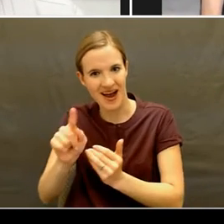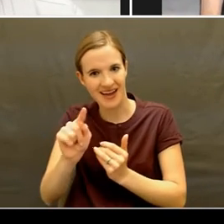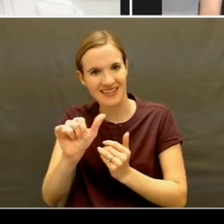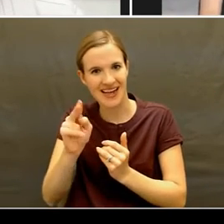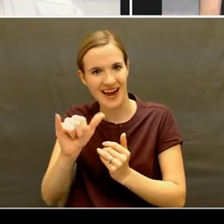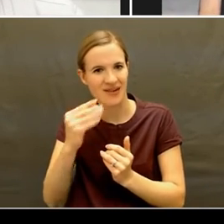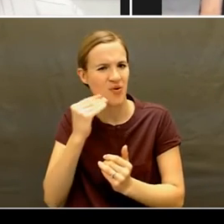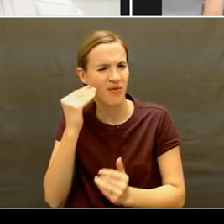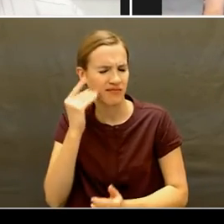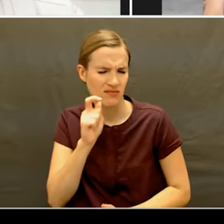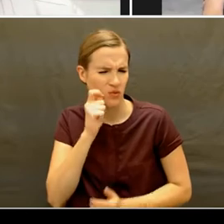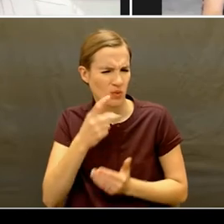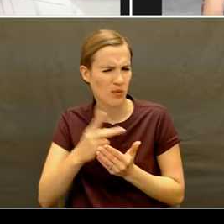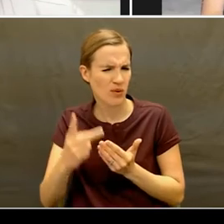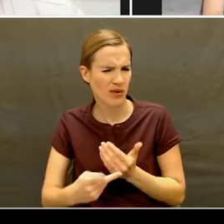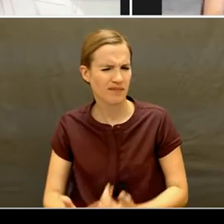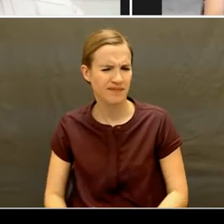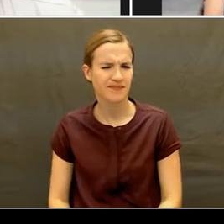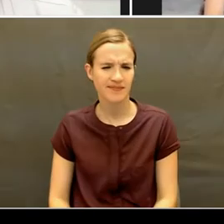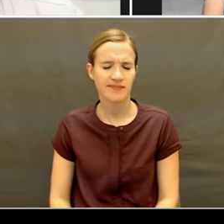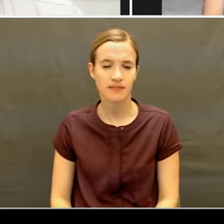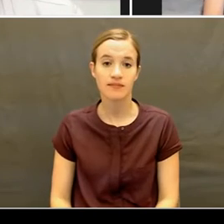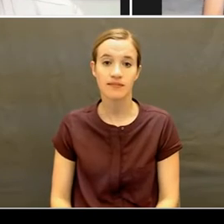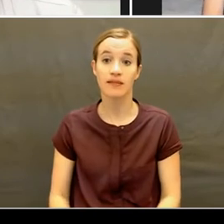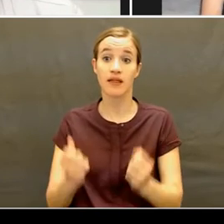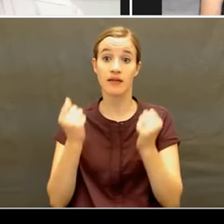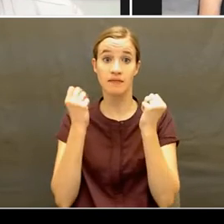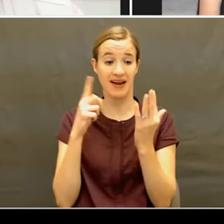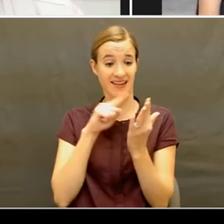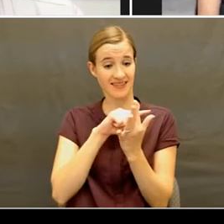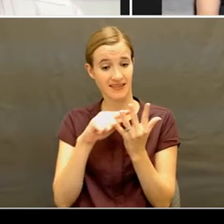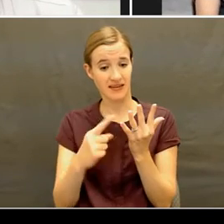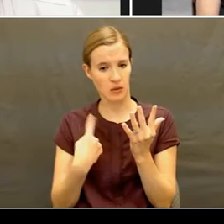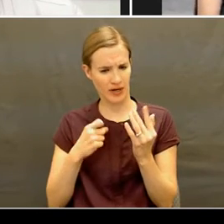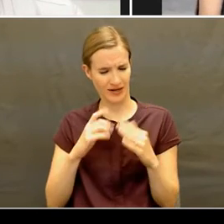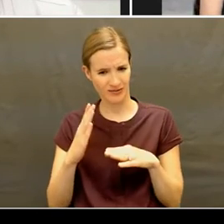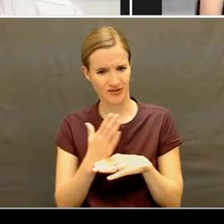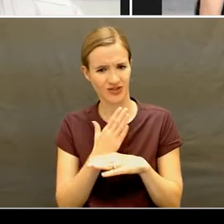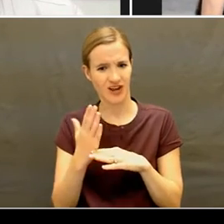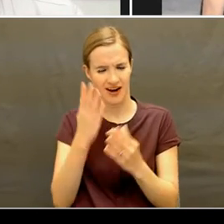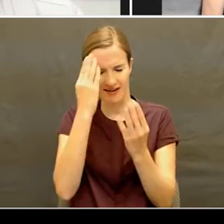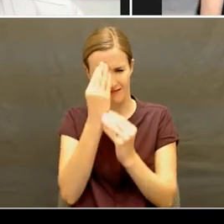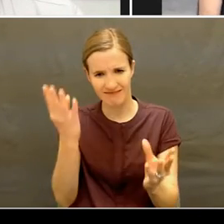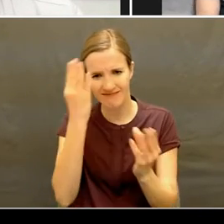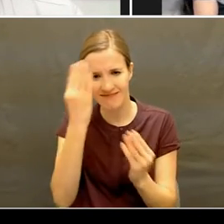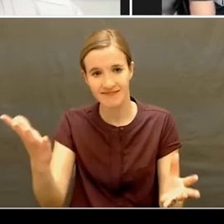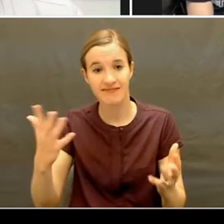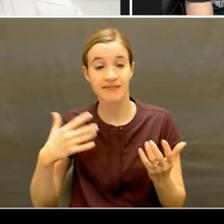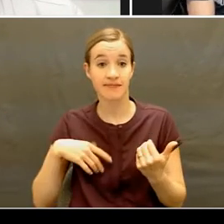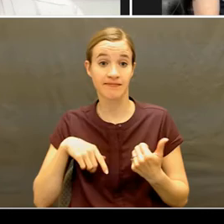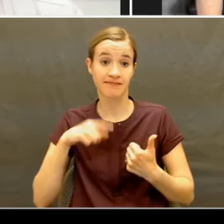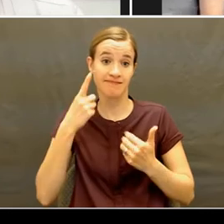share. And definitely one of the best ways to share is through NCIL and definitely April. you